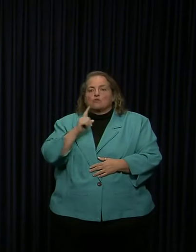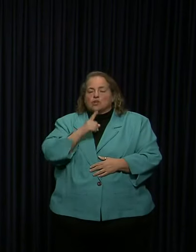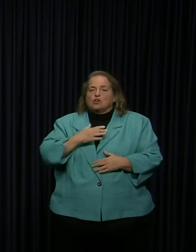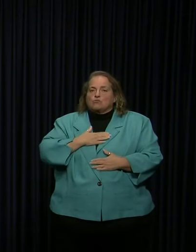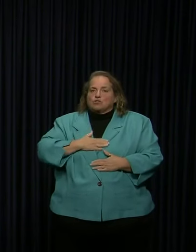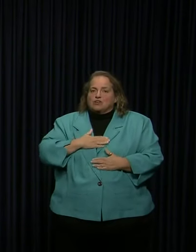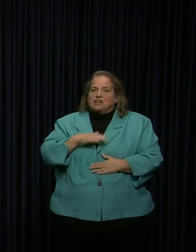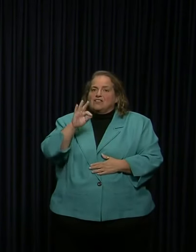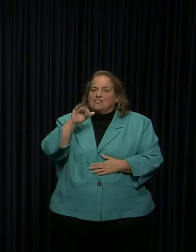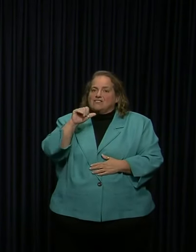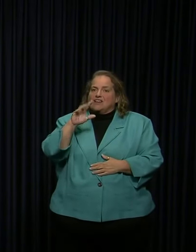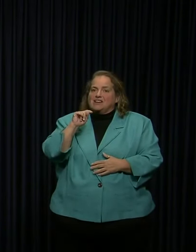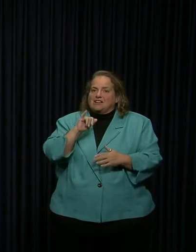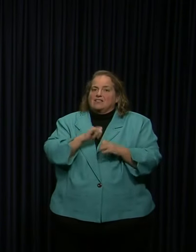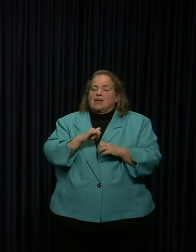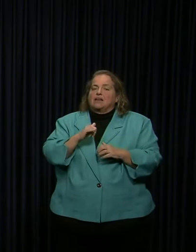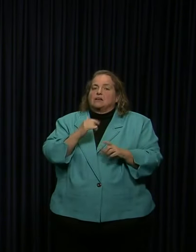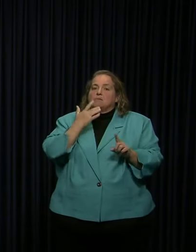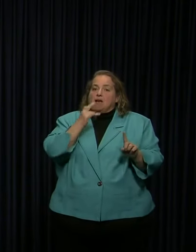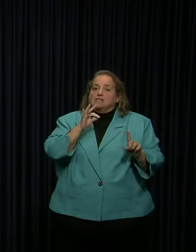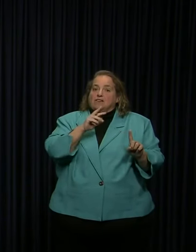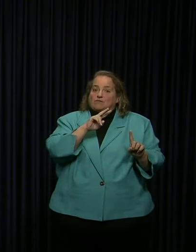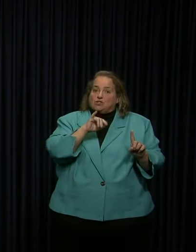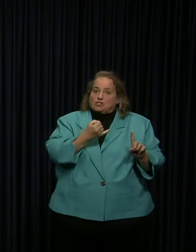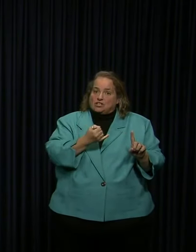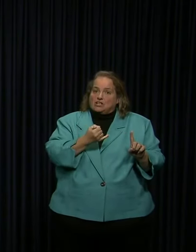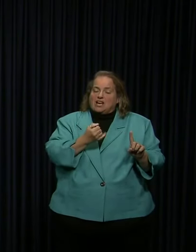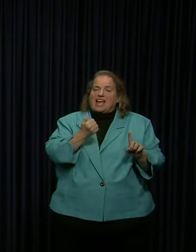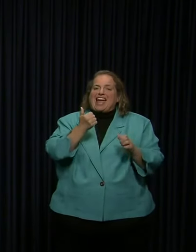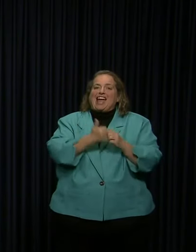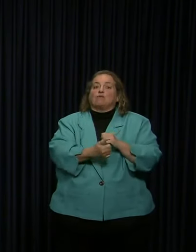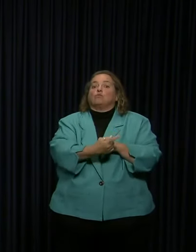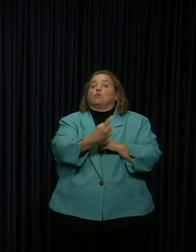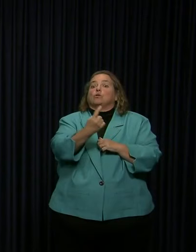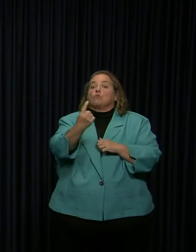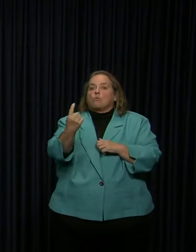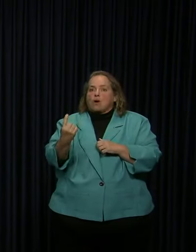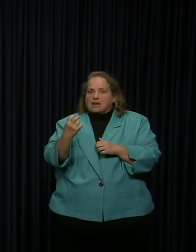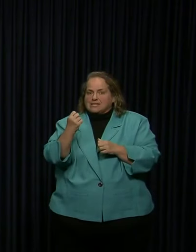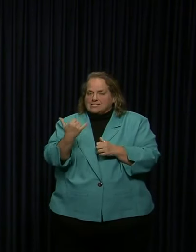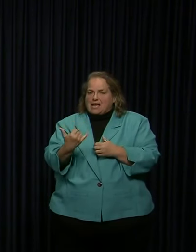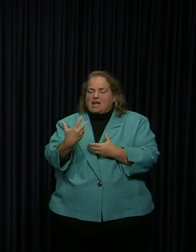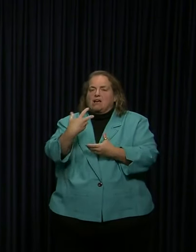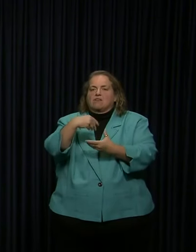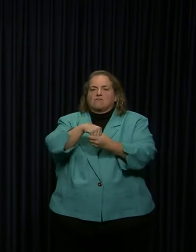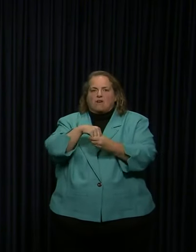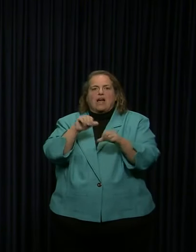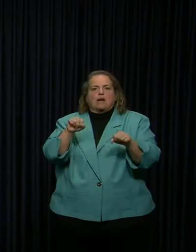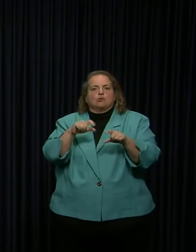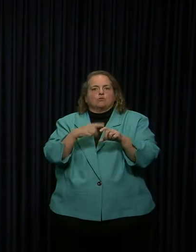THANK YOU.